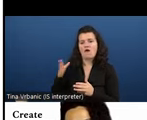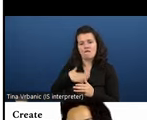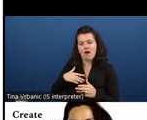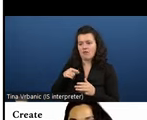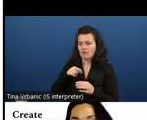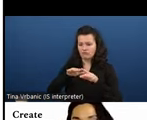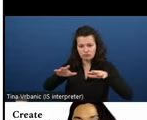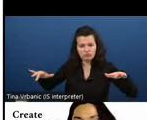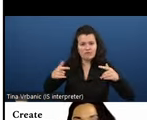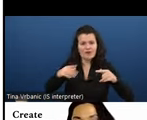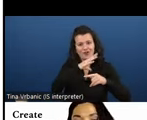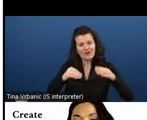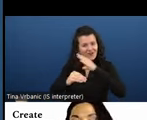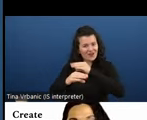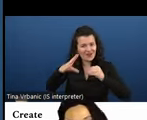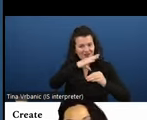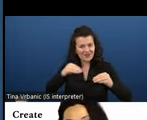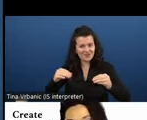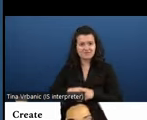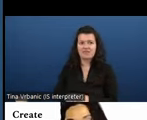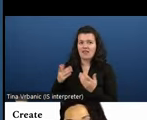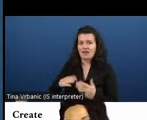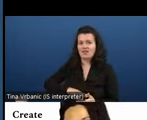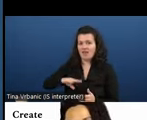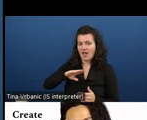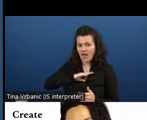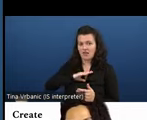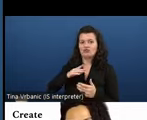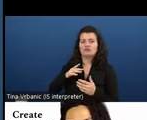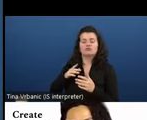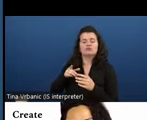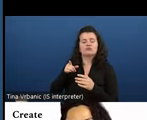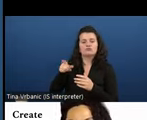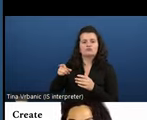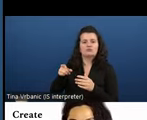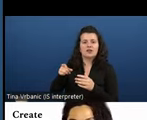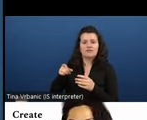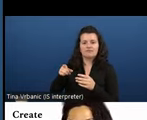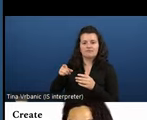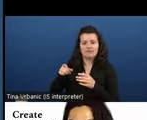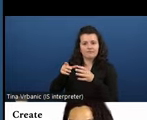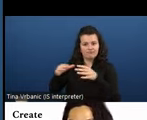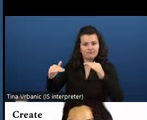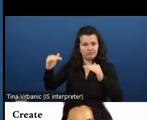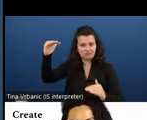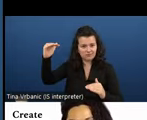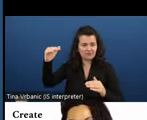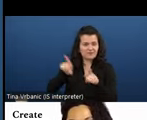as well. Who is this tailored for. 15:18:13 So we speak to three targets, specifically,